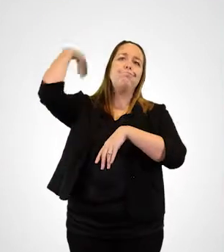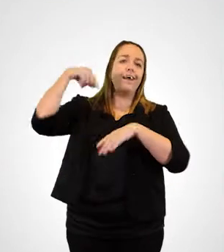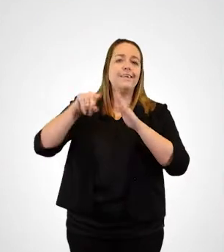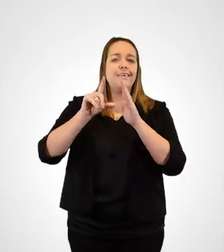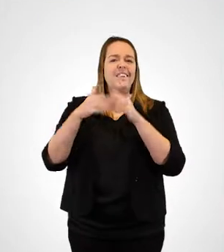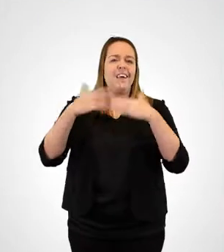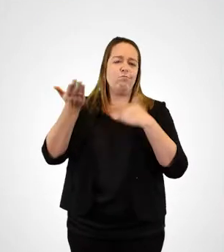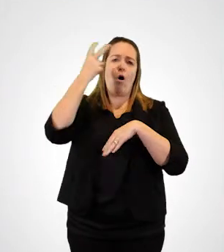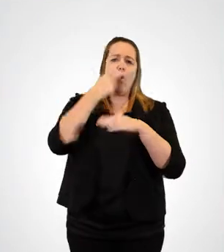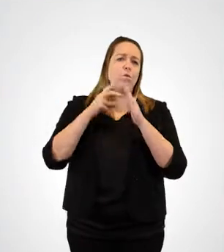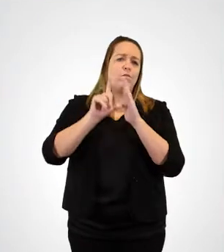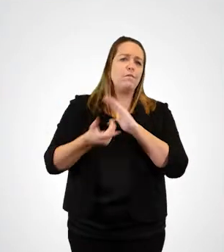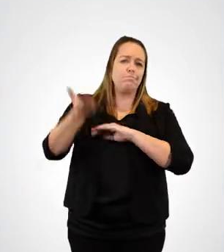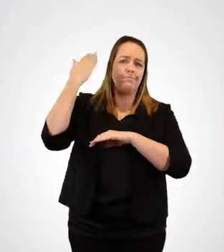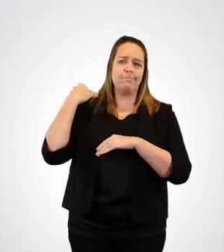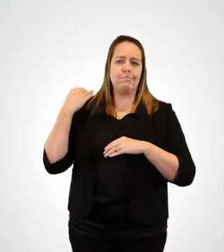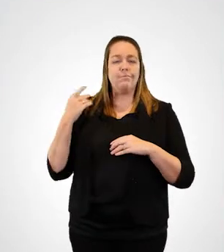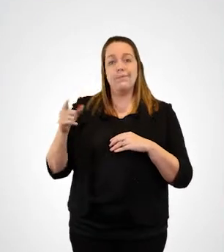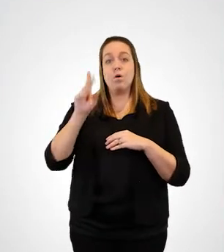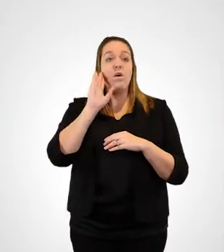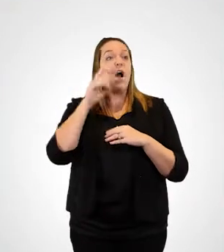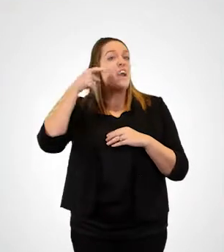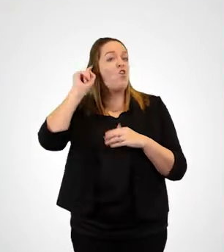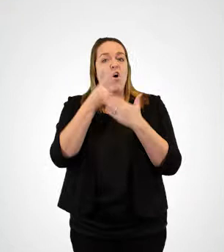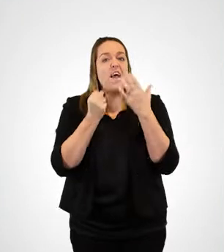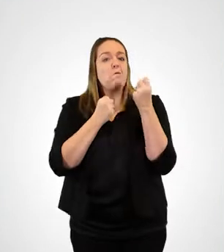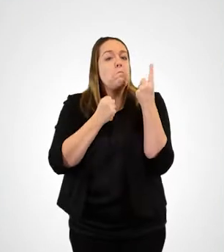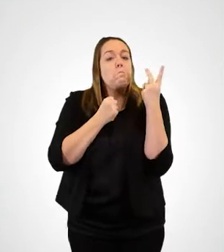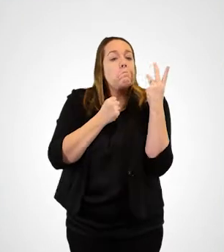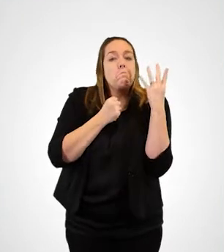you could count on one hand the kinds of hearing aids you saw and there was one kind of FM system